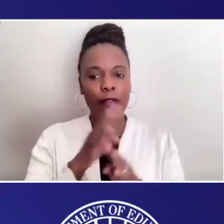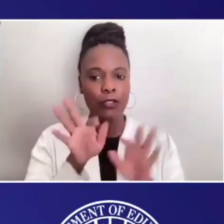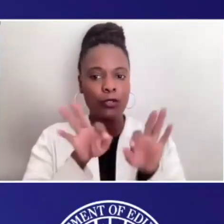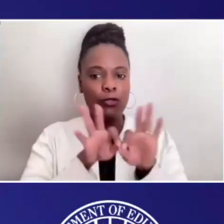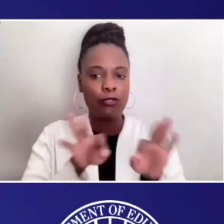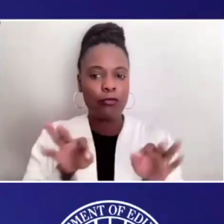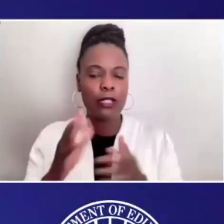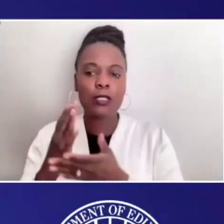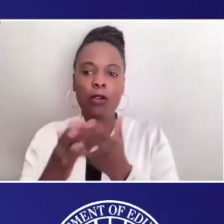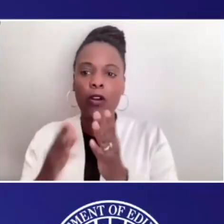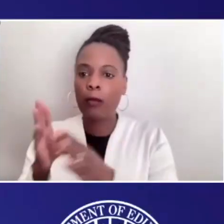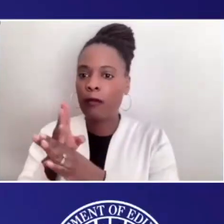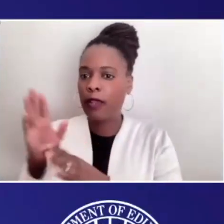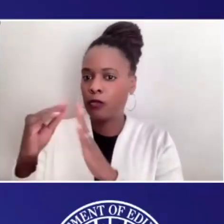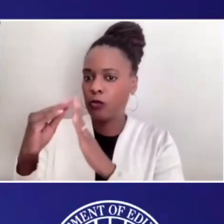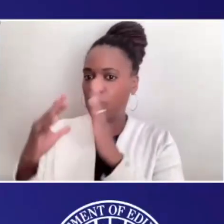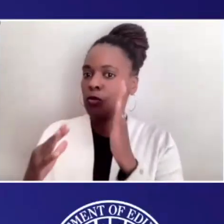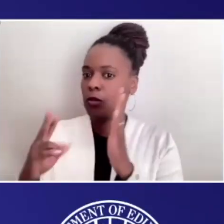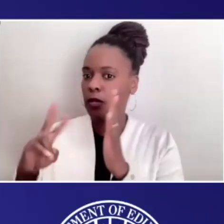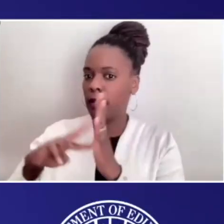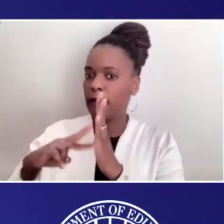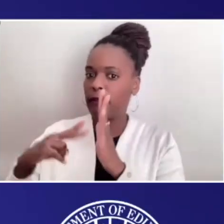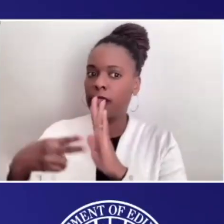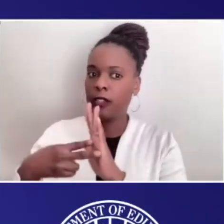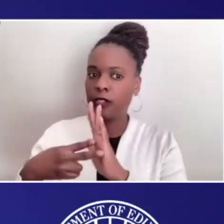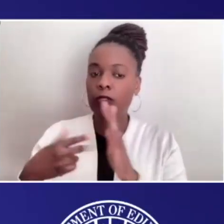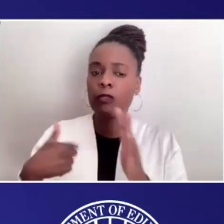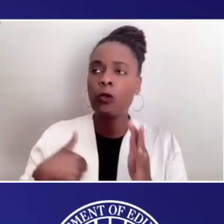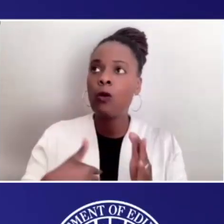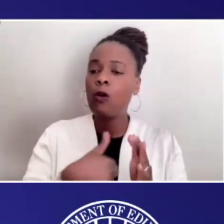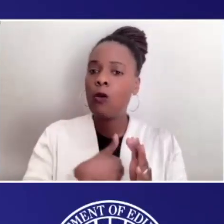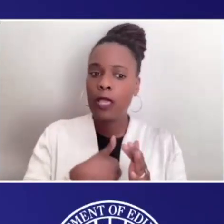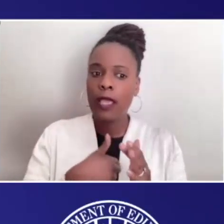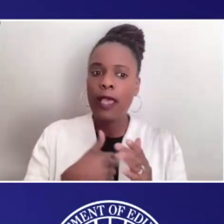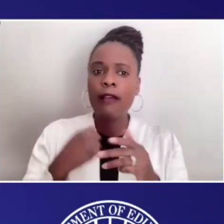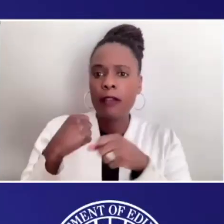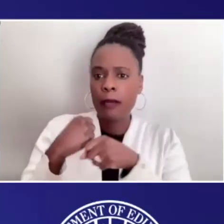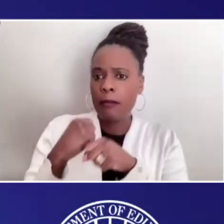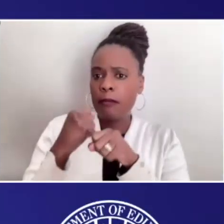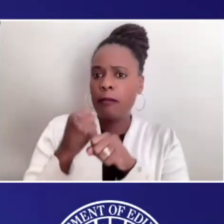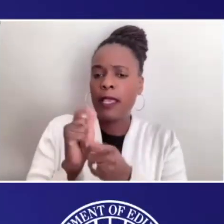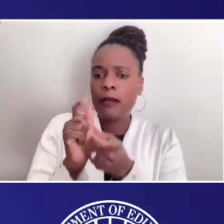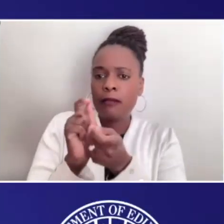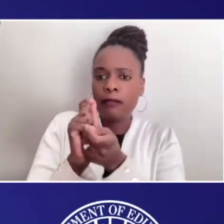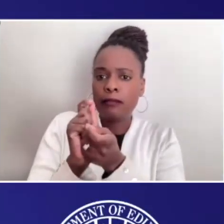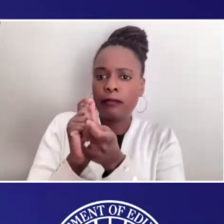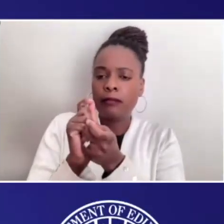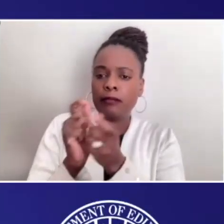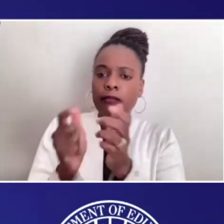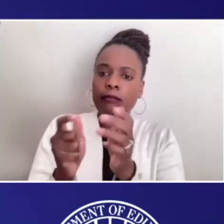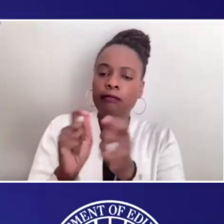have crafted some amendatory text that we will get to you sometime this afternoon.